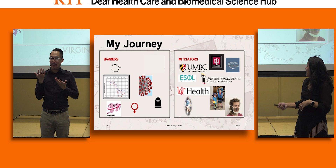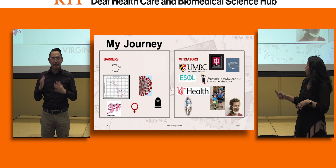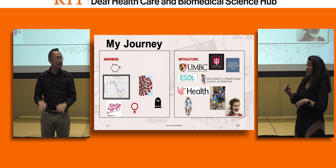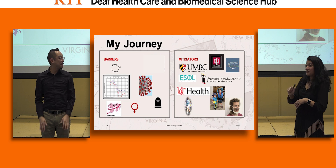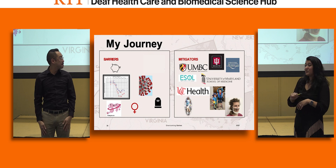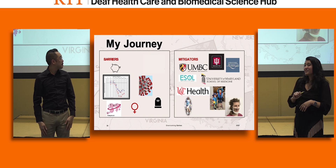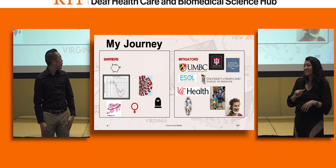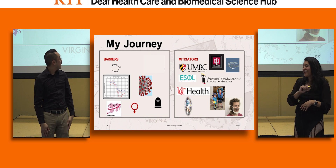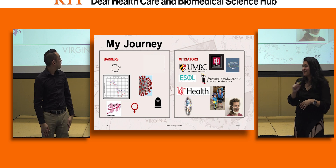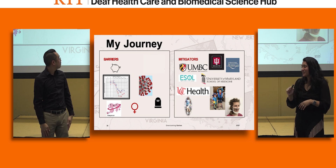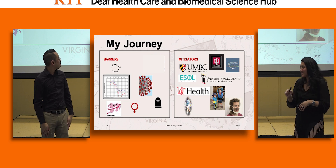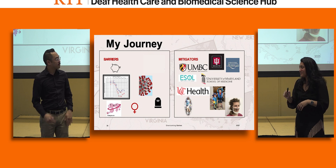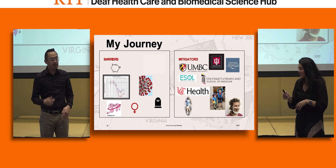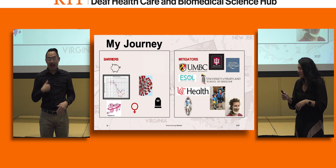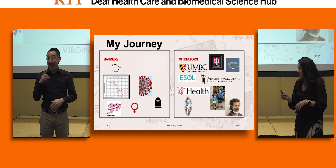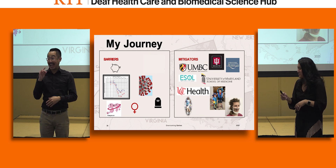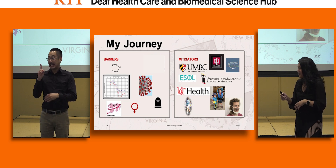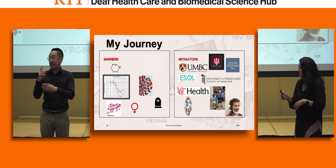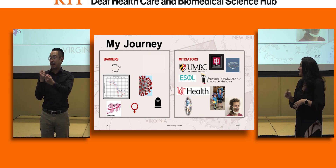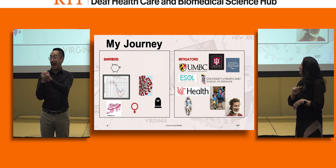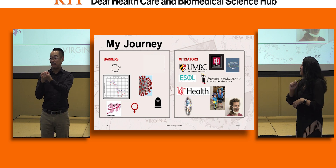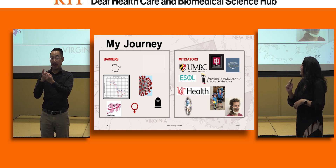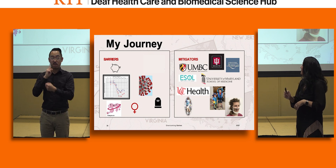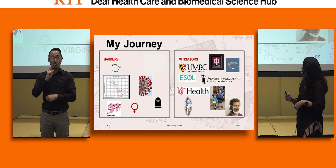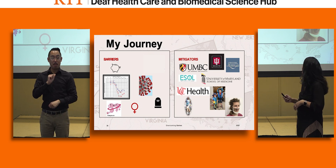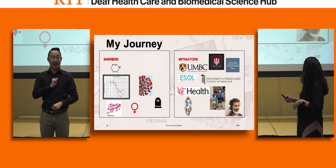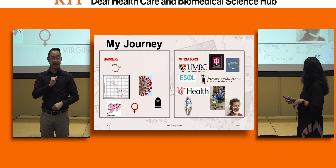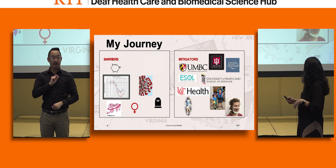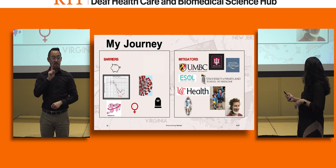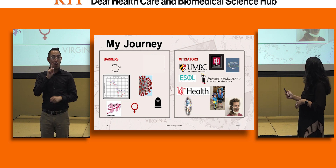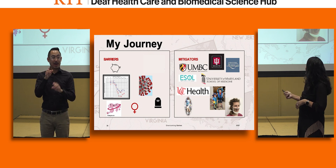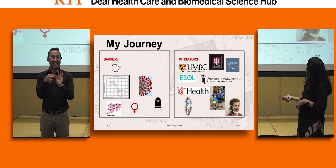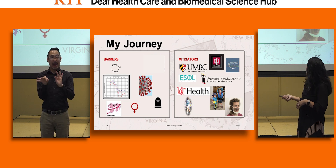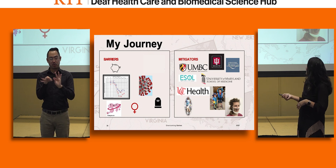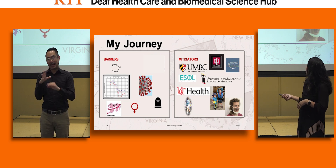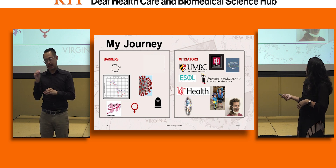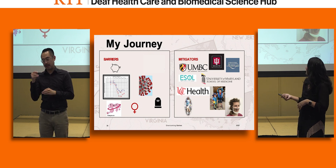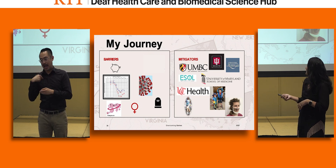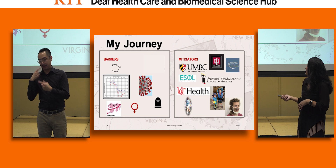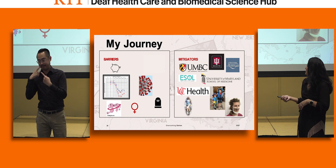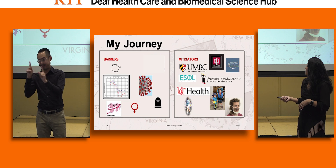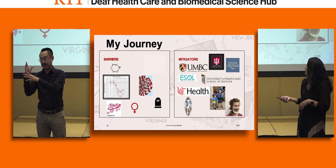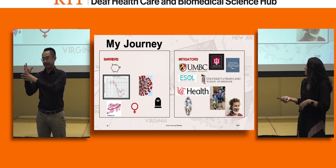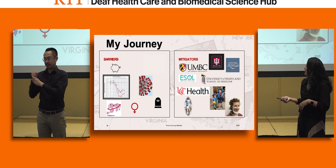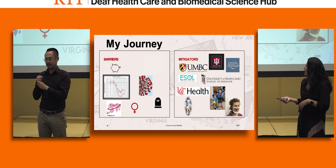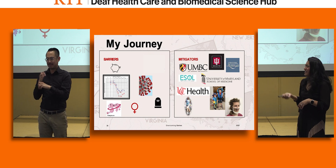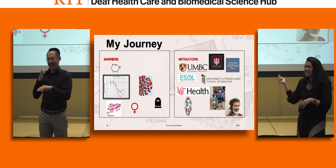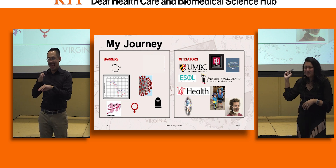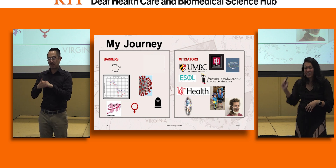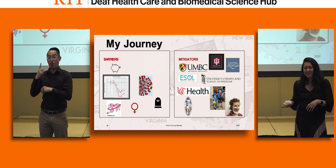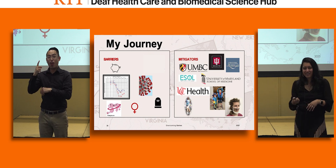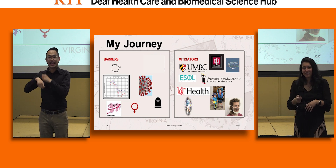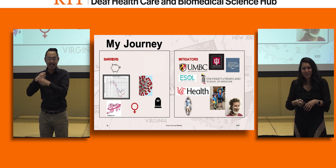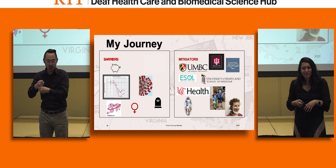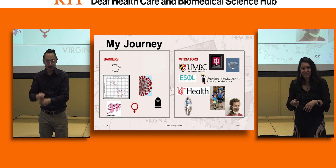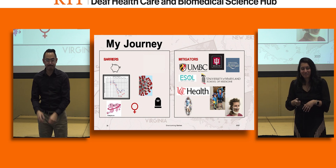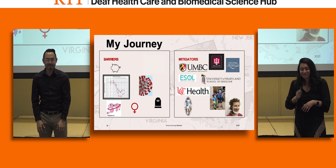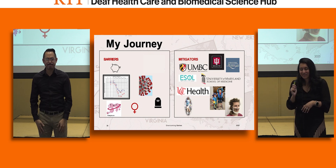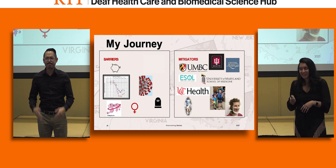I was able to advocate for the captions and get them after a year. And then being a female, right?